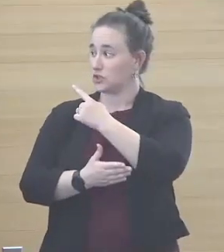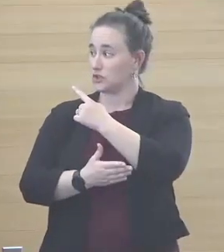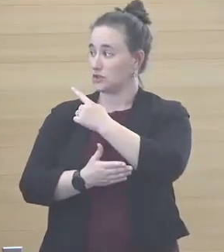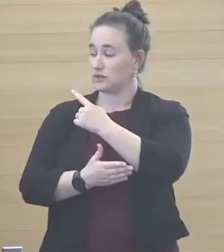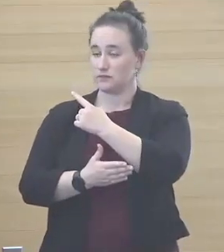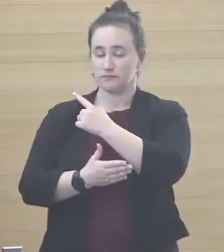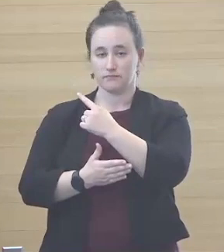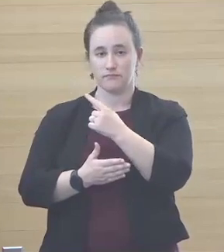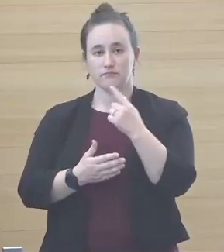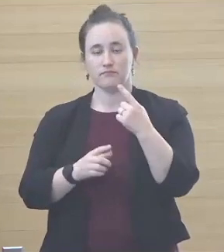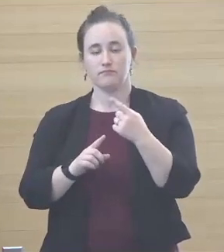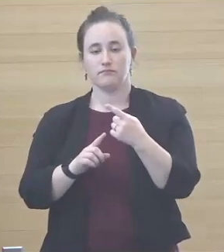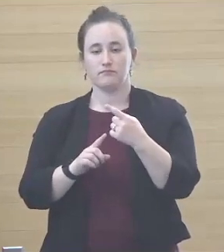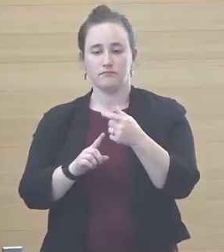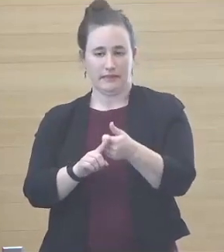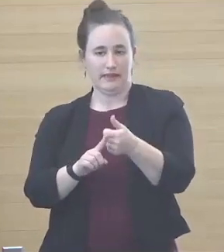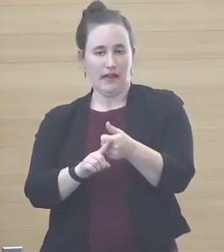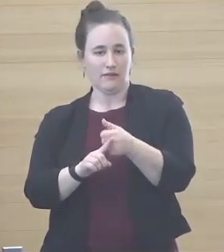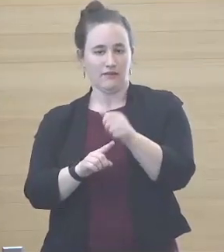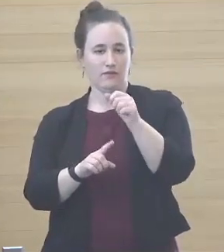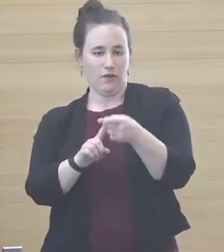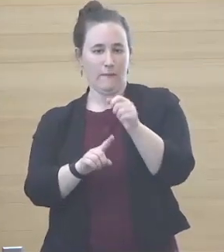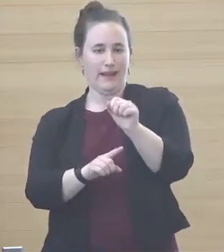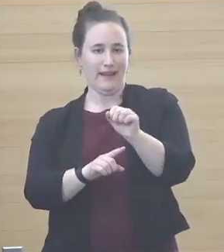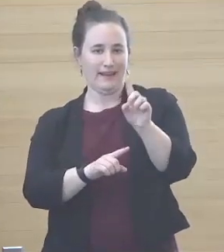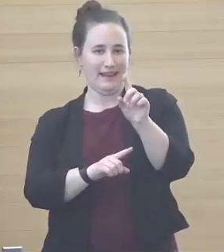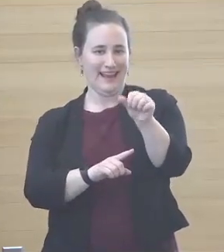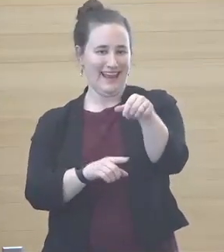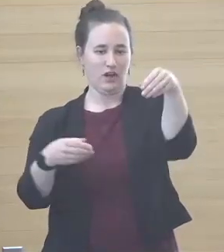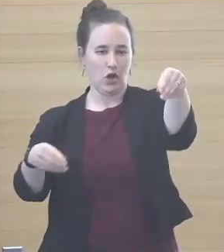the Americans with Disabilities Act document.